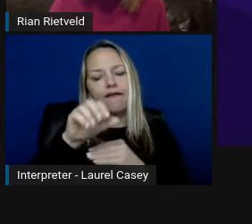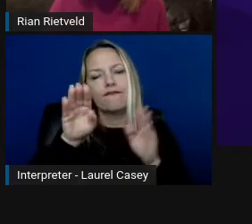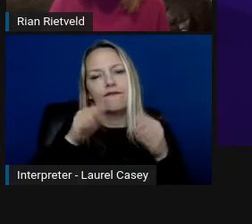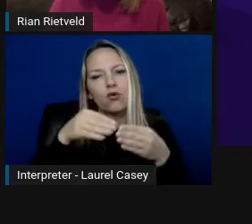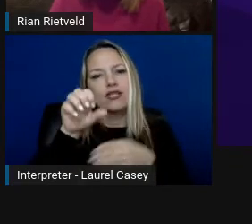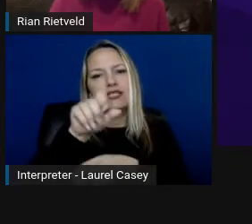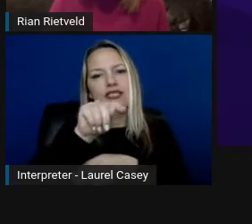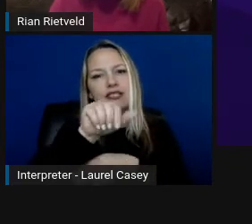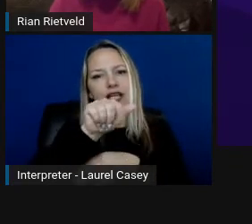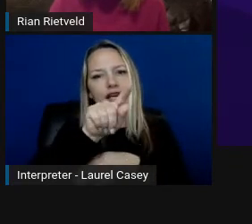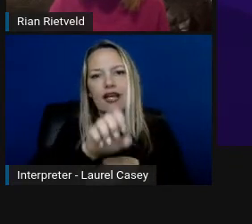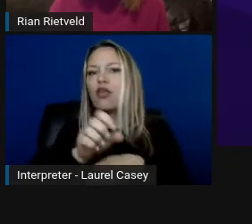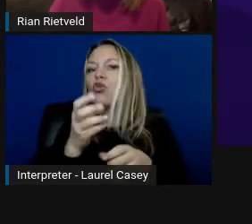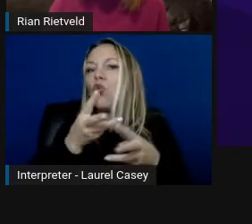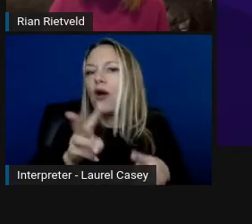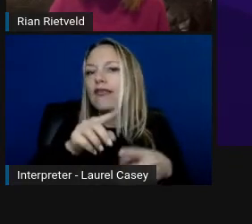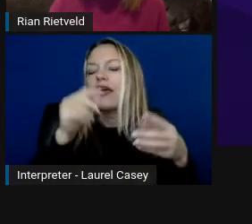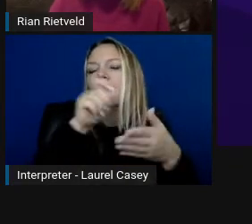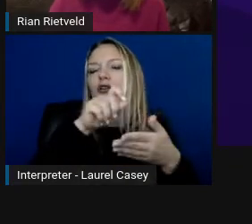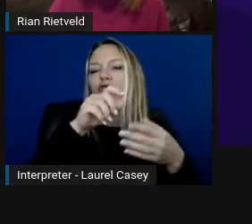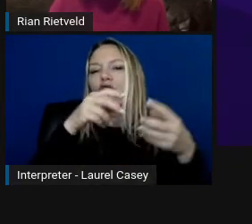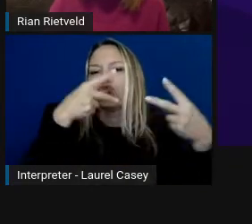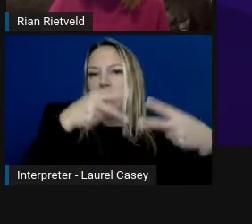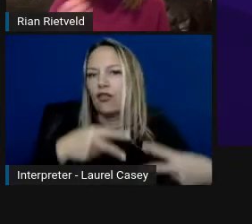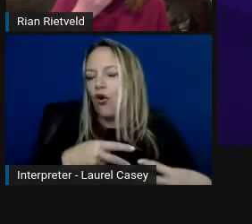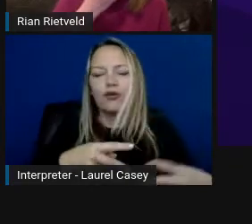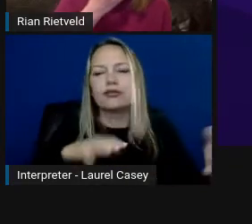it is impossible to add a focus state.